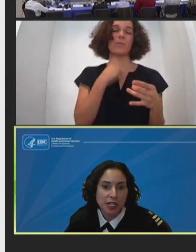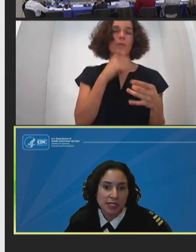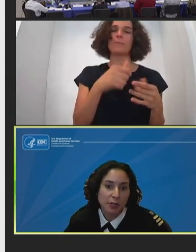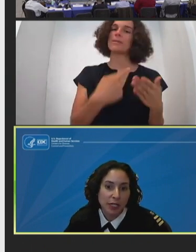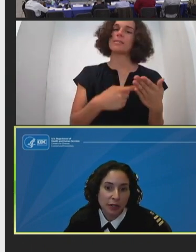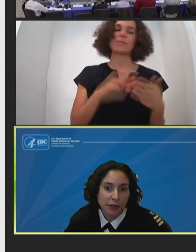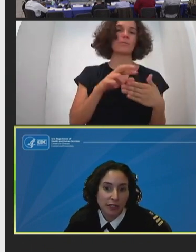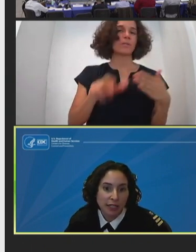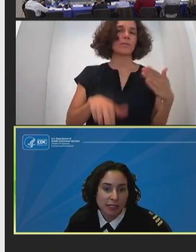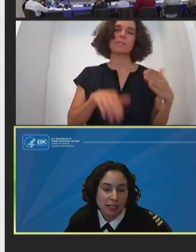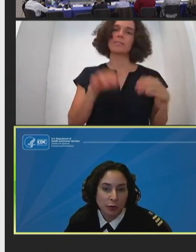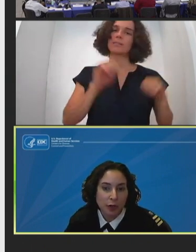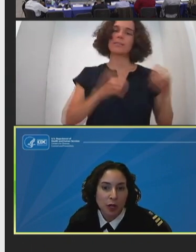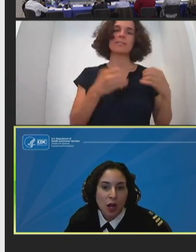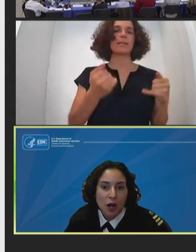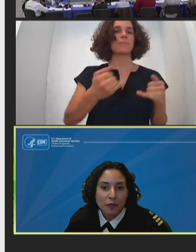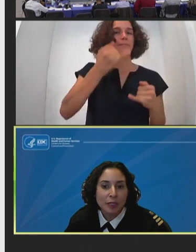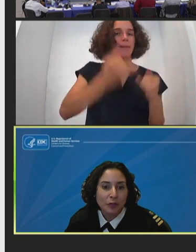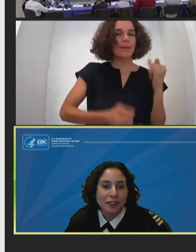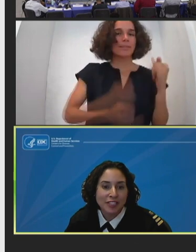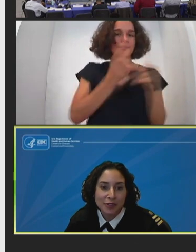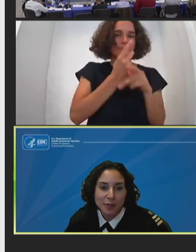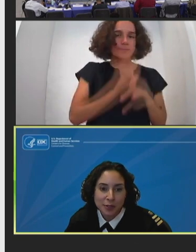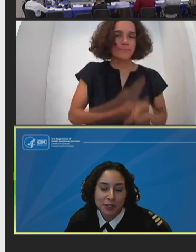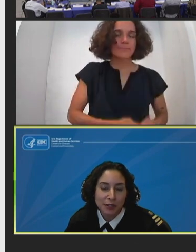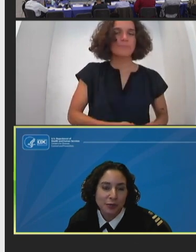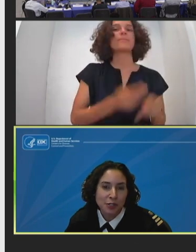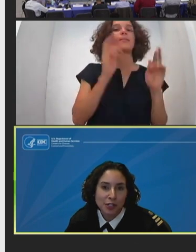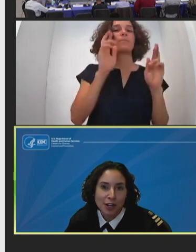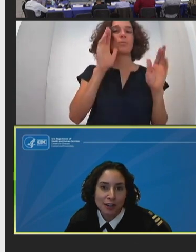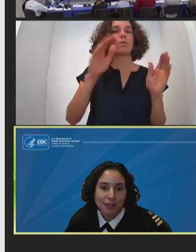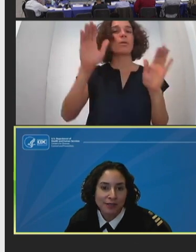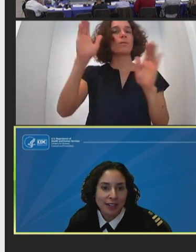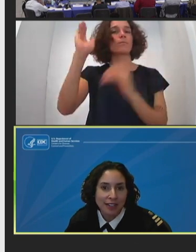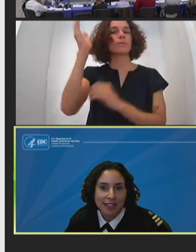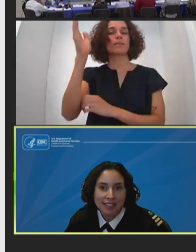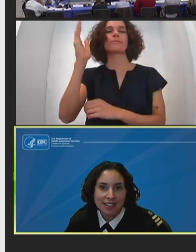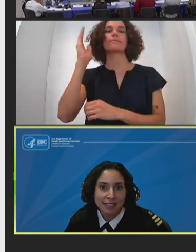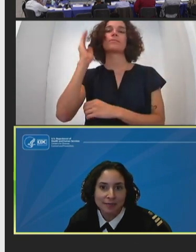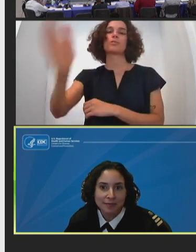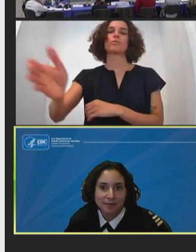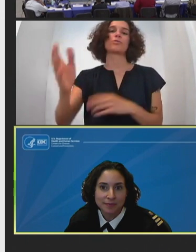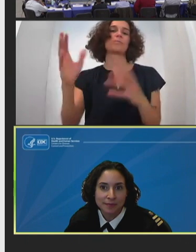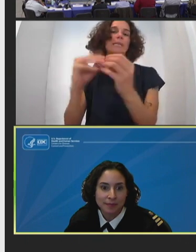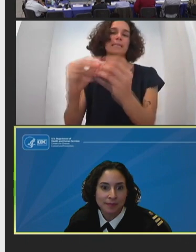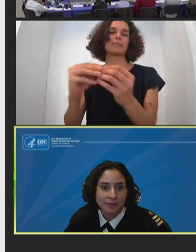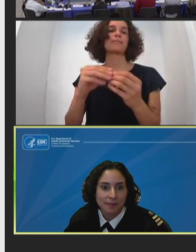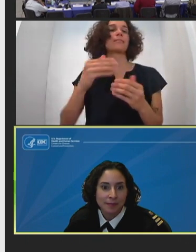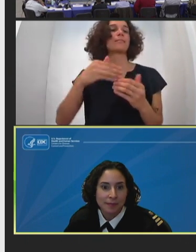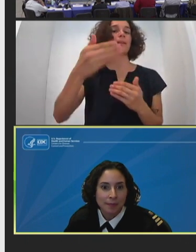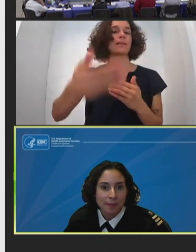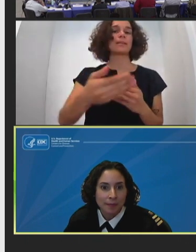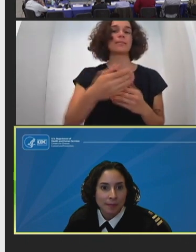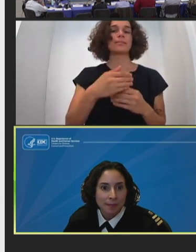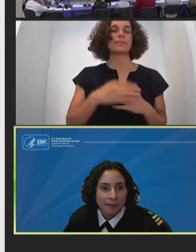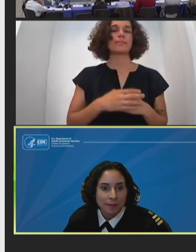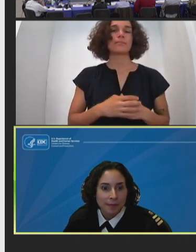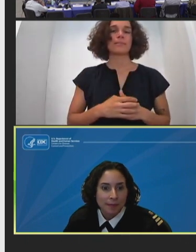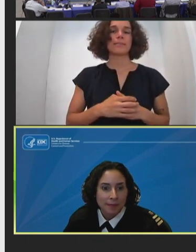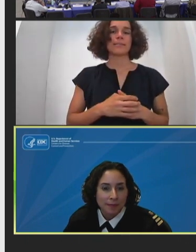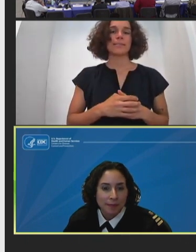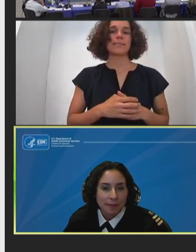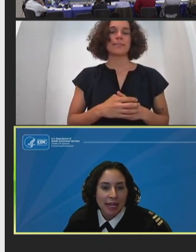as they're being finalized. And we'll hopefully present those on a future call. Next slide.